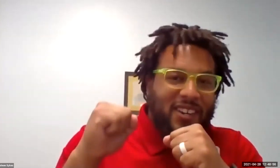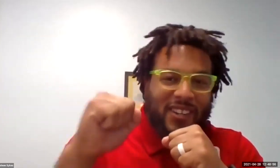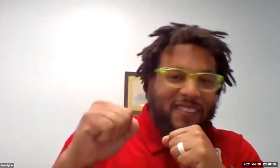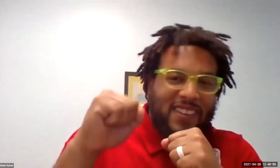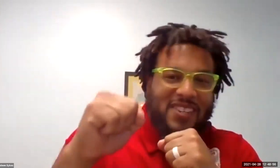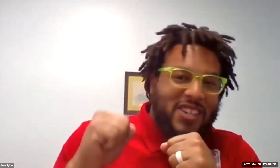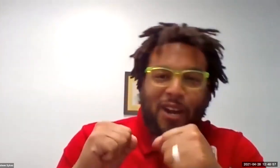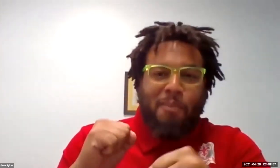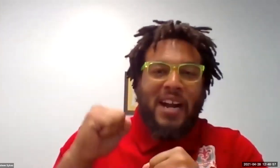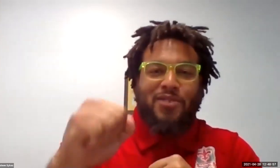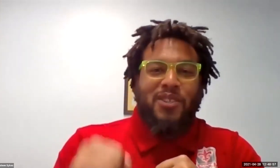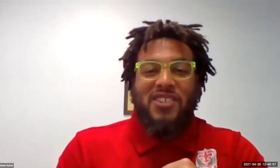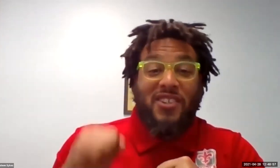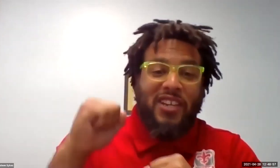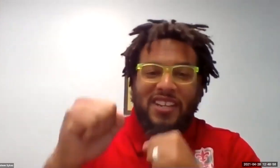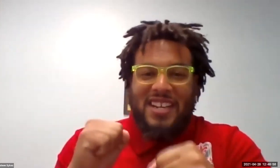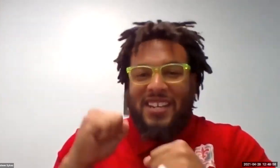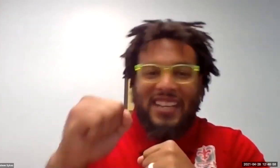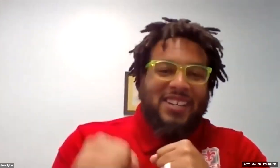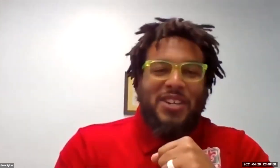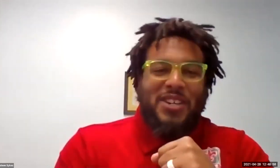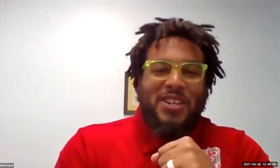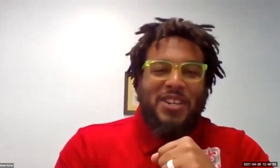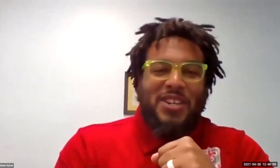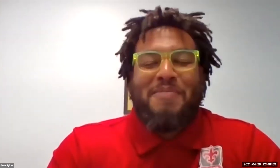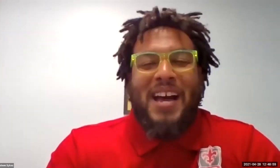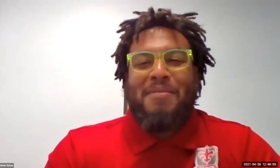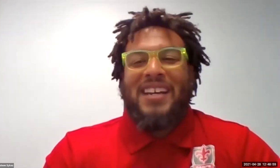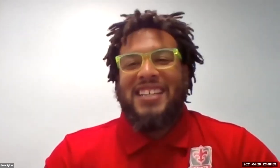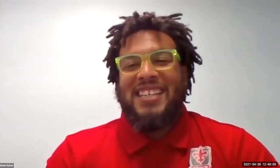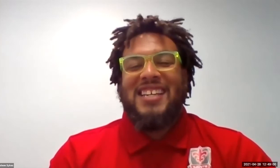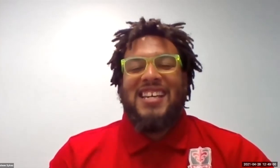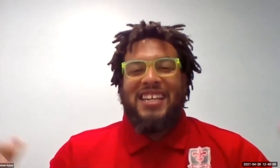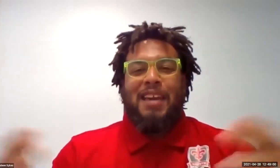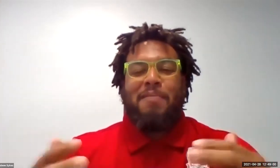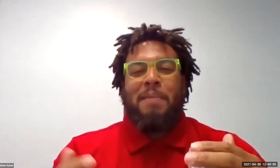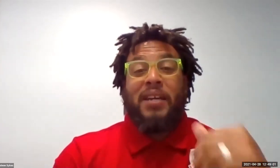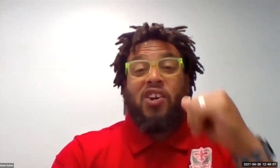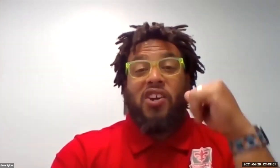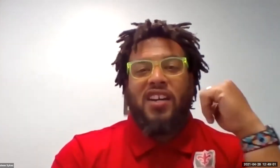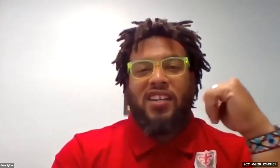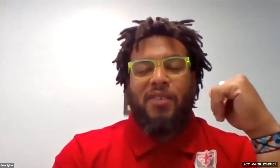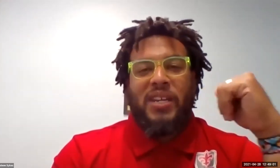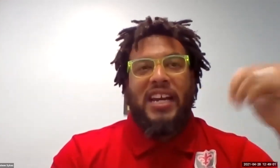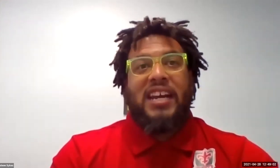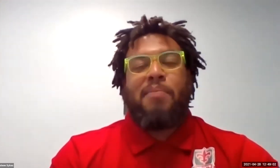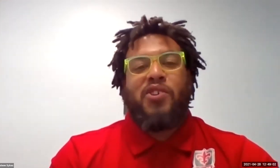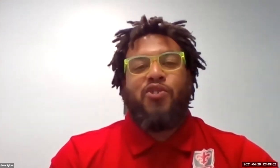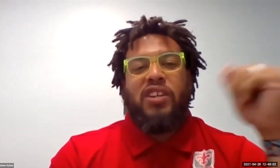Pick it up Saturday morning.